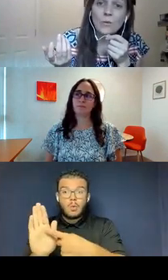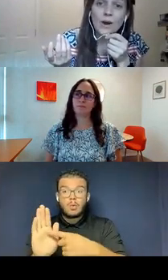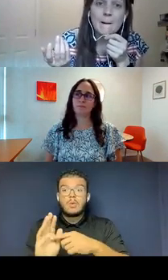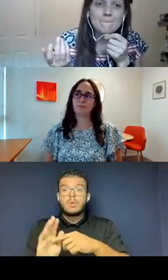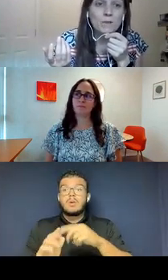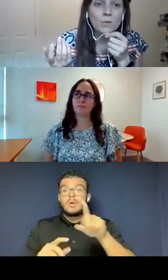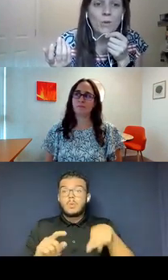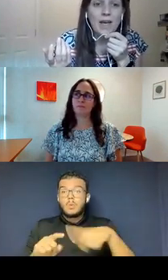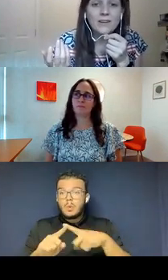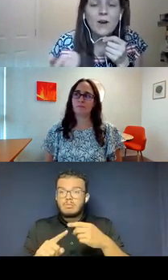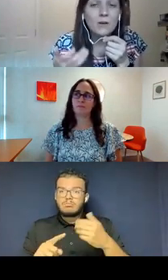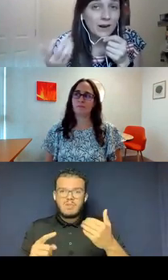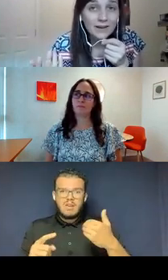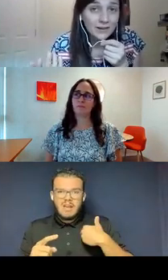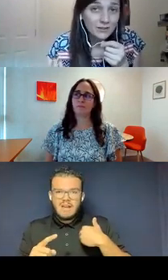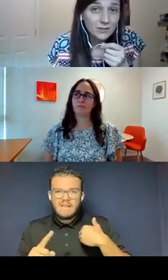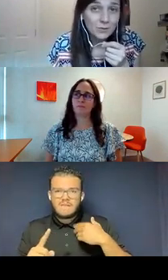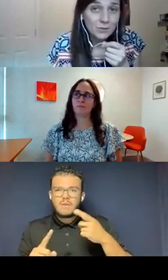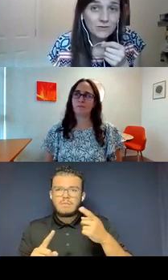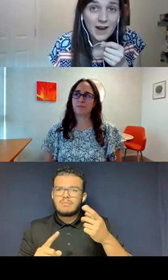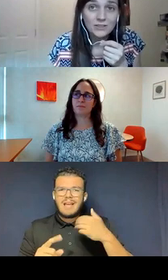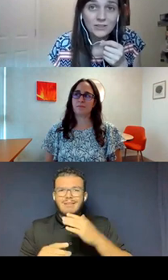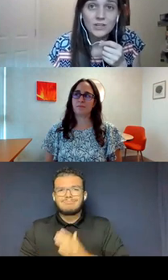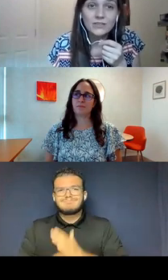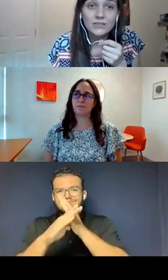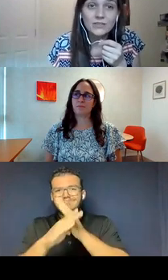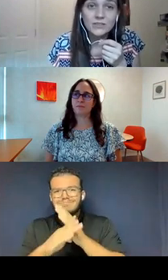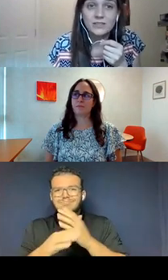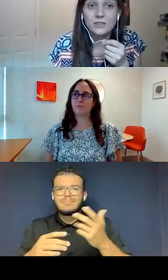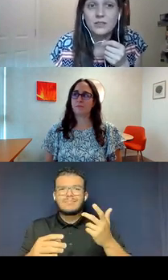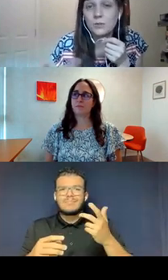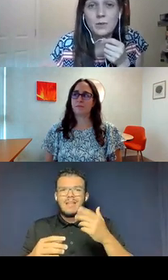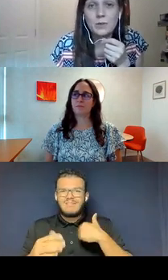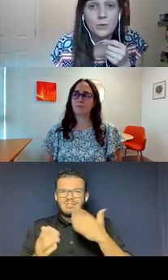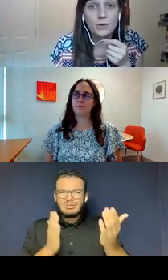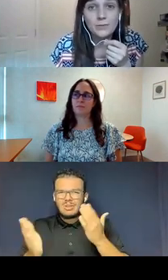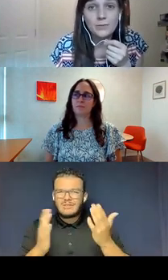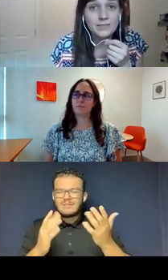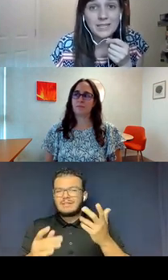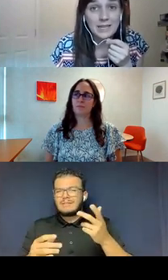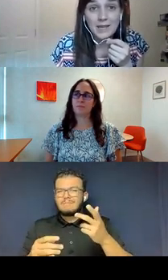or when there are barriers to providing services to people who come seeking them.